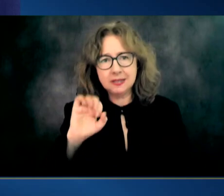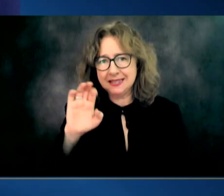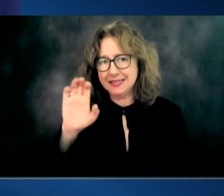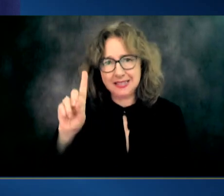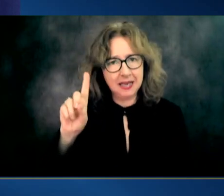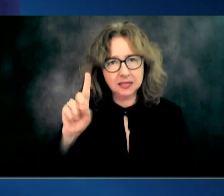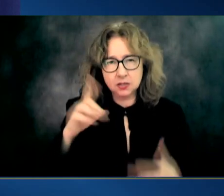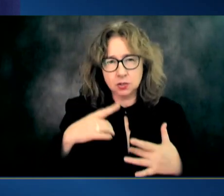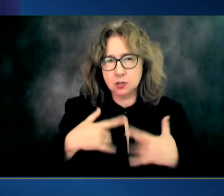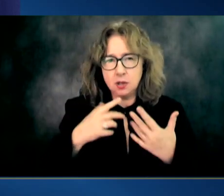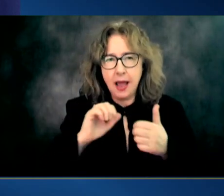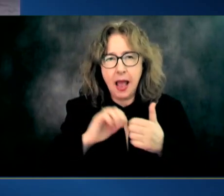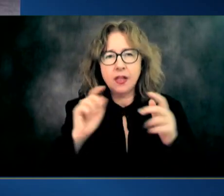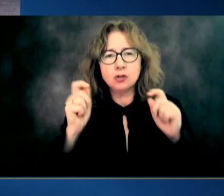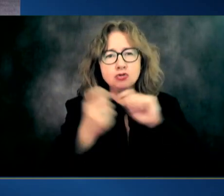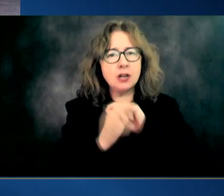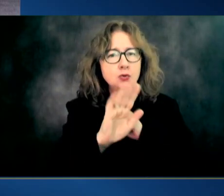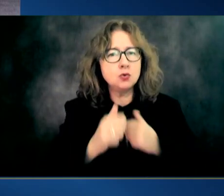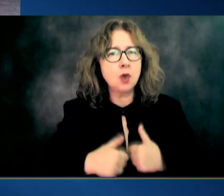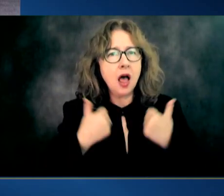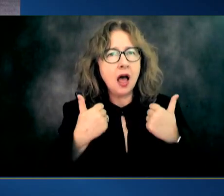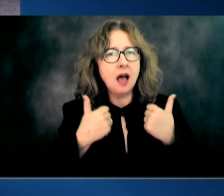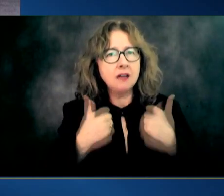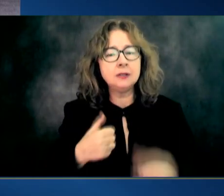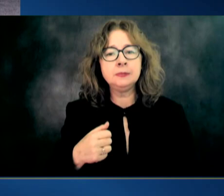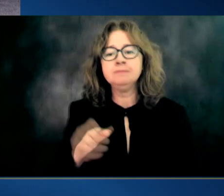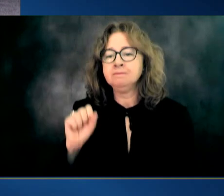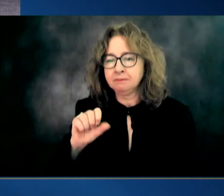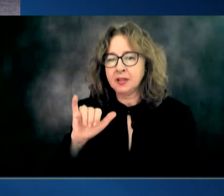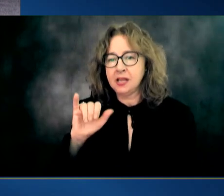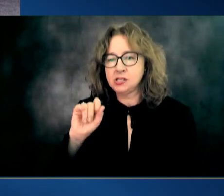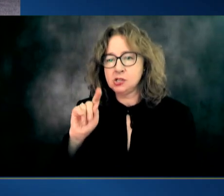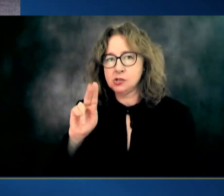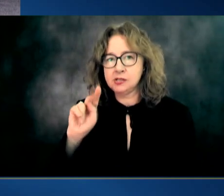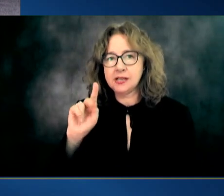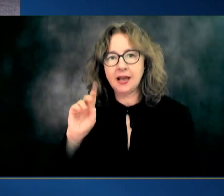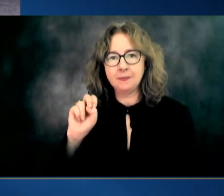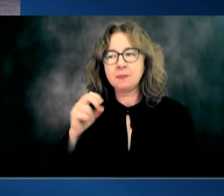Yetunde Felix-Ukwu: Yeah. So, I'm Nigerian also. And after my bone marrow transplant,